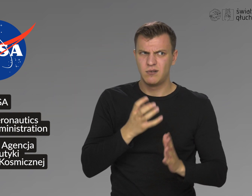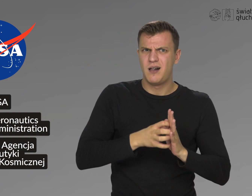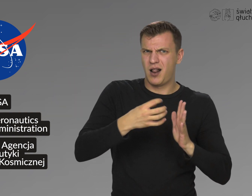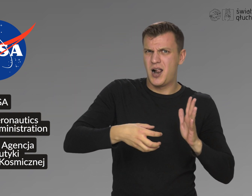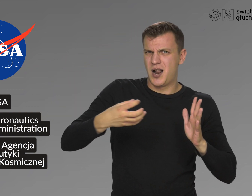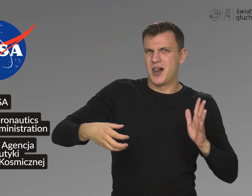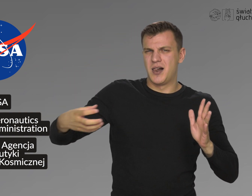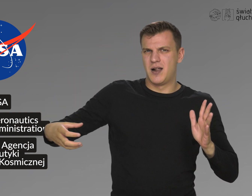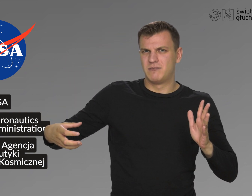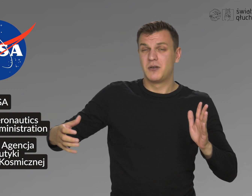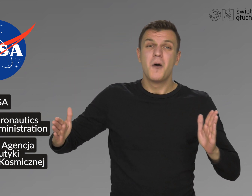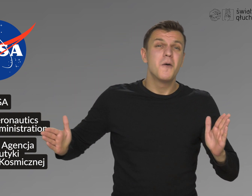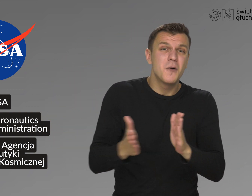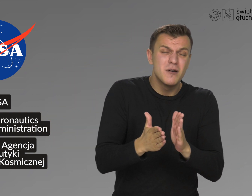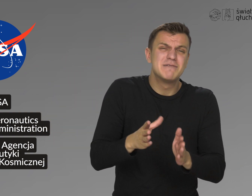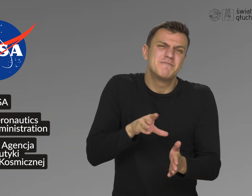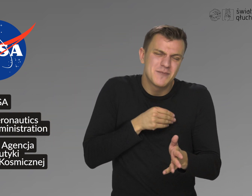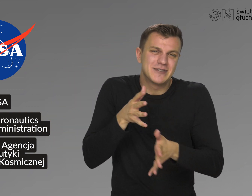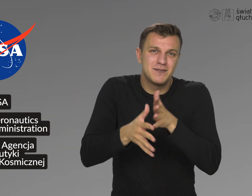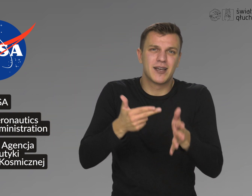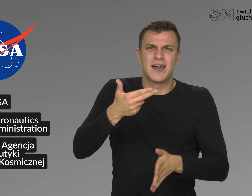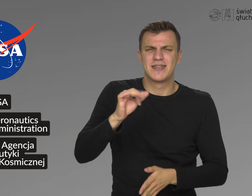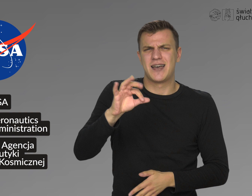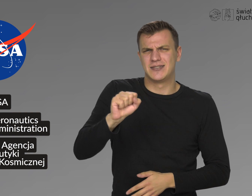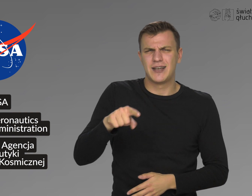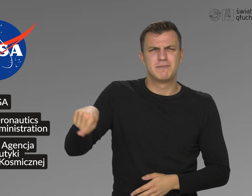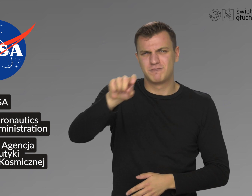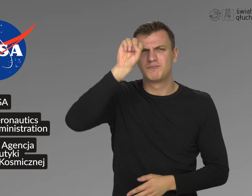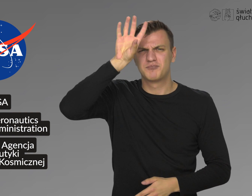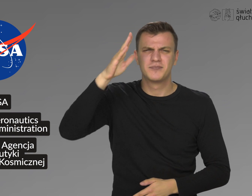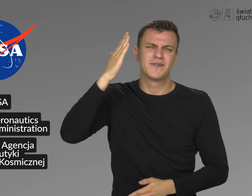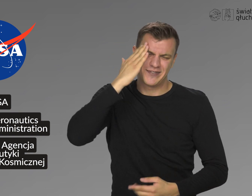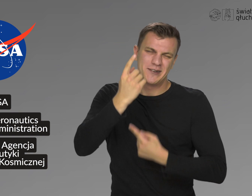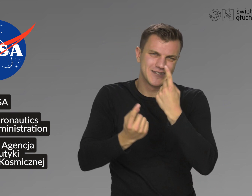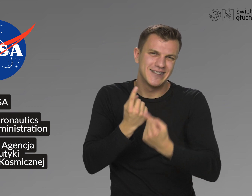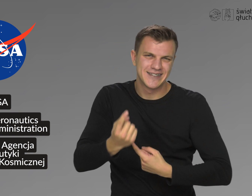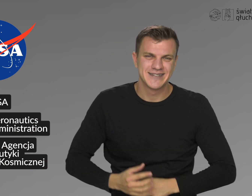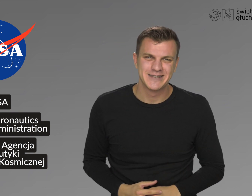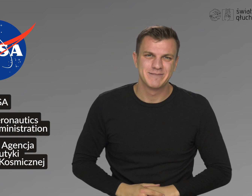A lot to sign! So, we can shorten it by fingerspelling NASA, and our conversation partners will know what we mean.